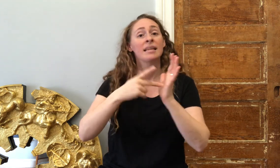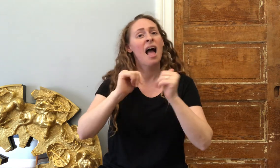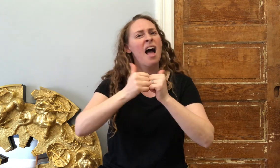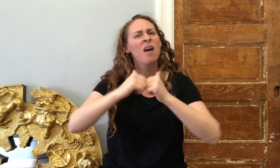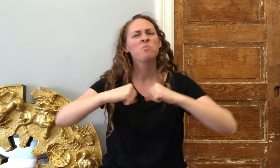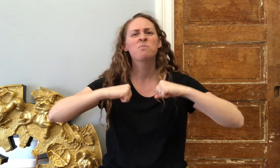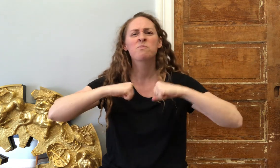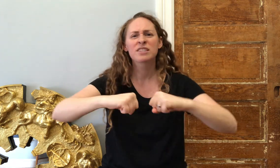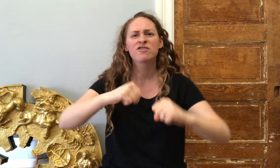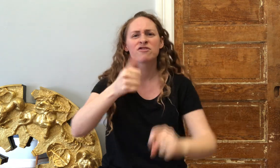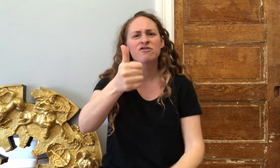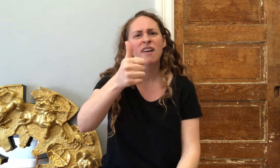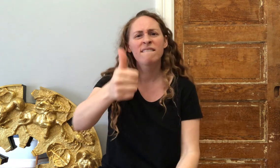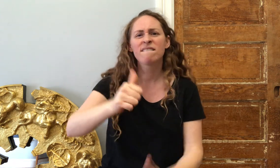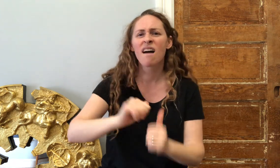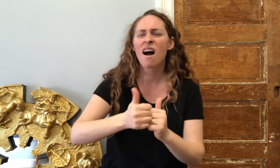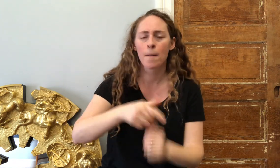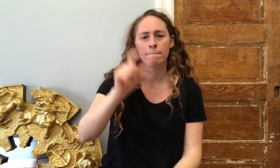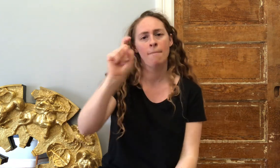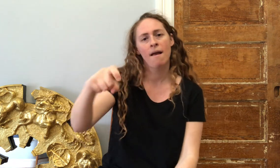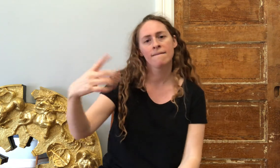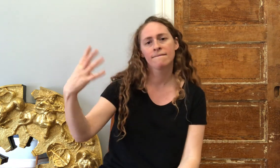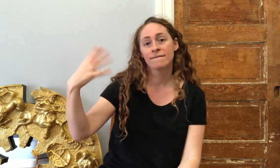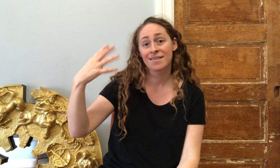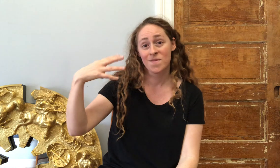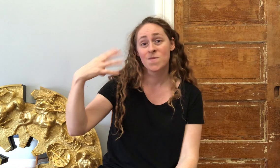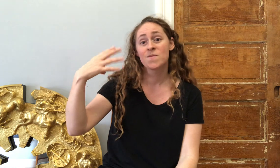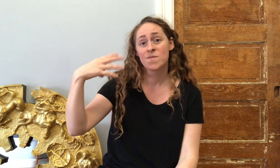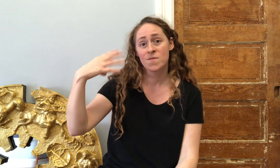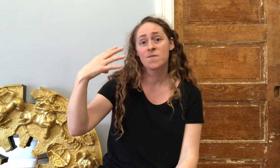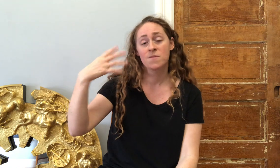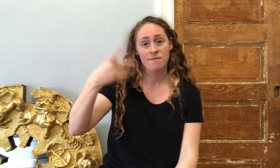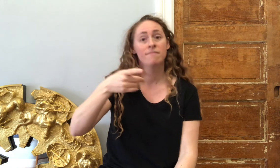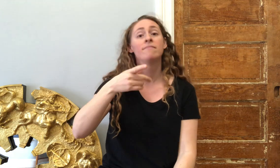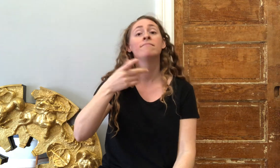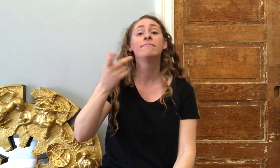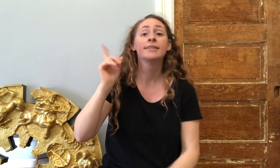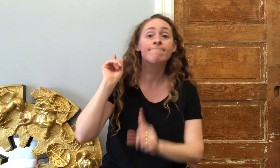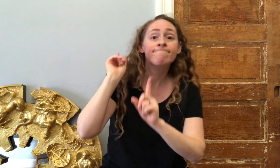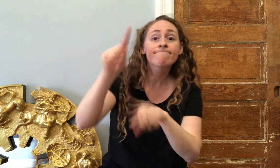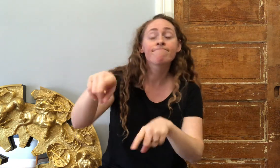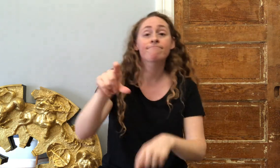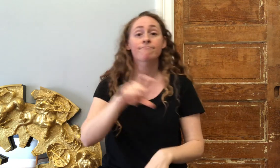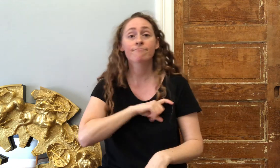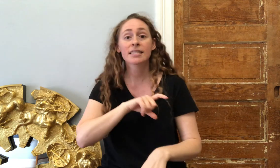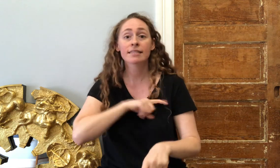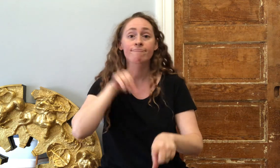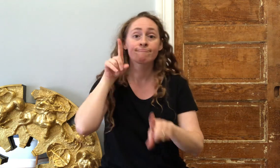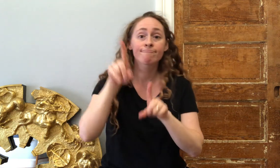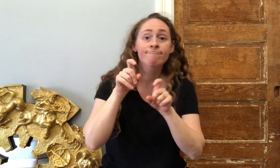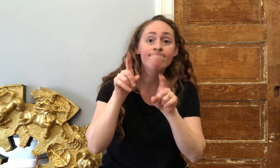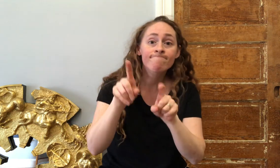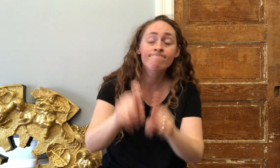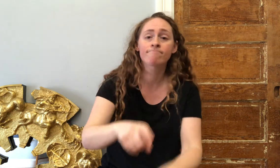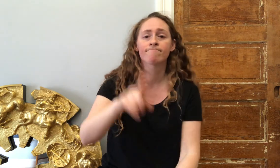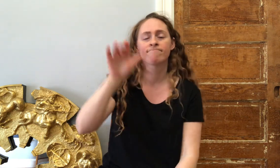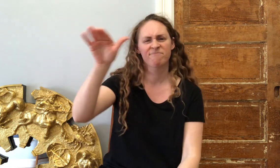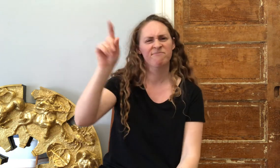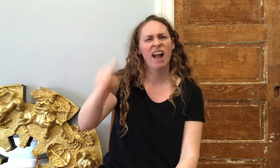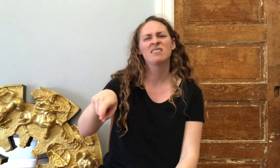that means you need to protect yourself with a video recorder. When you are asked to interpret an interrogation,